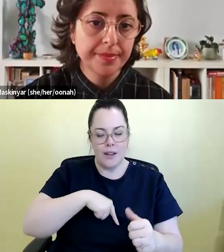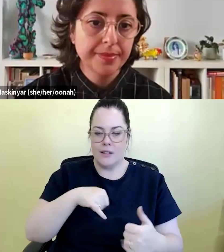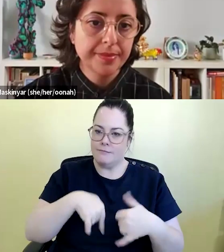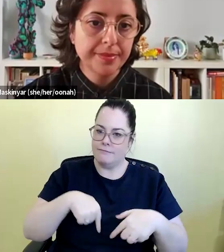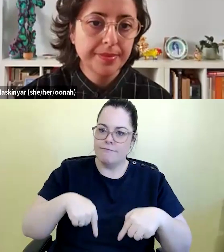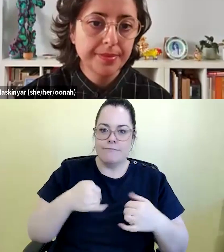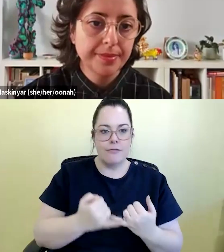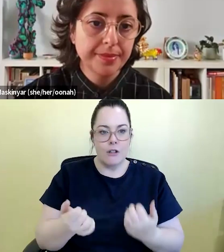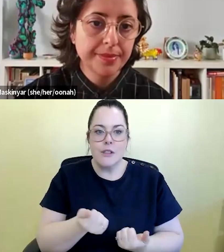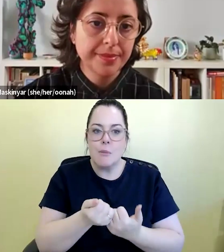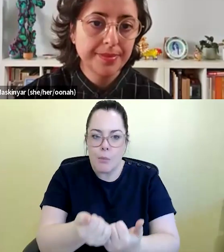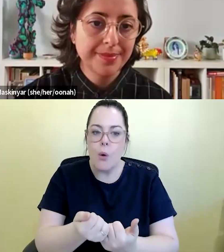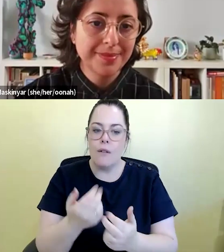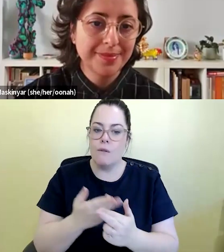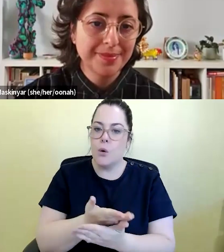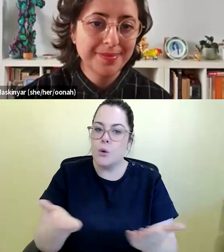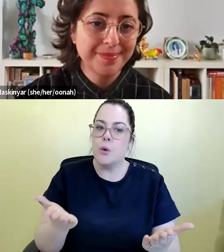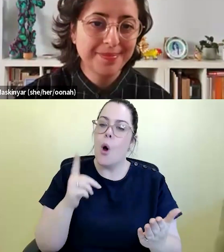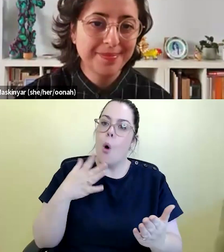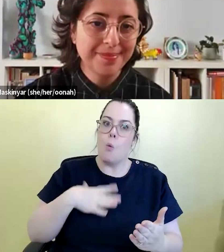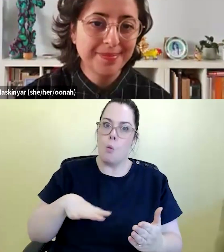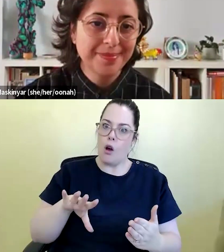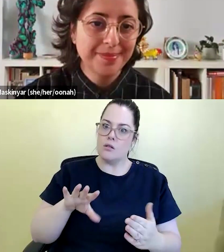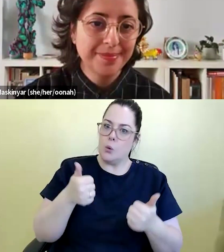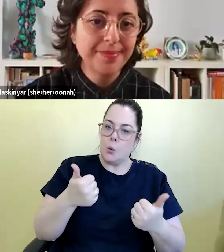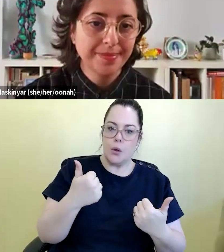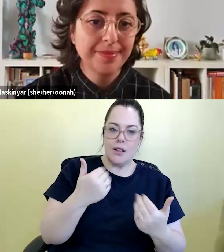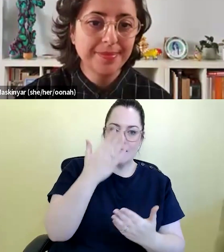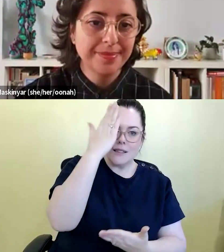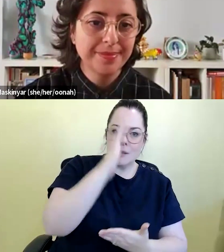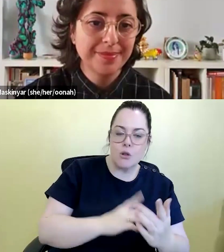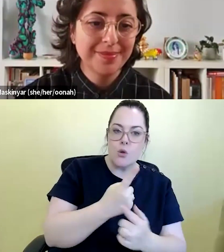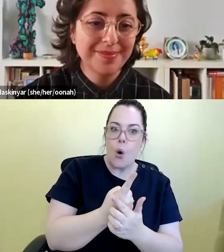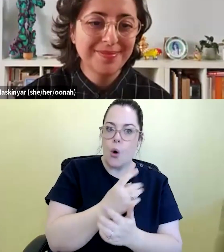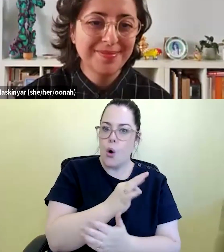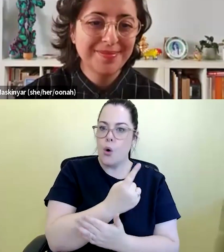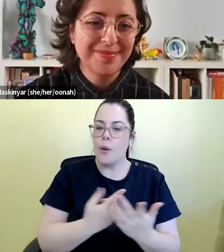a hard learning process if you're going through for the first time, so reach out to us.